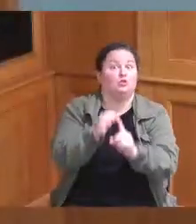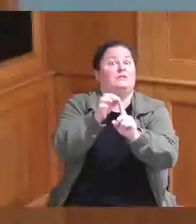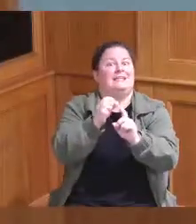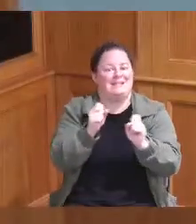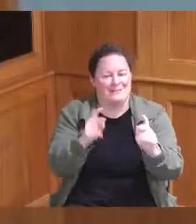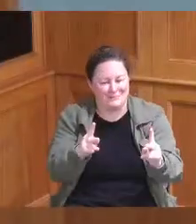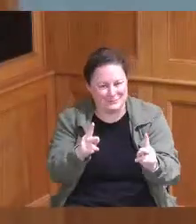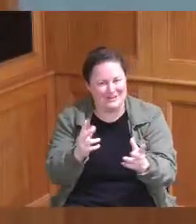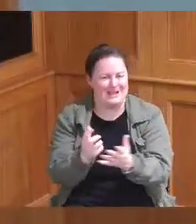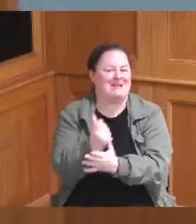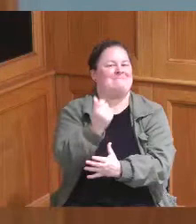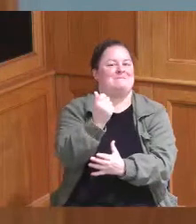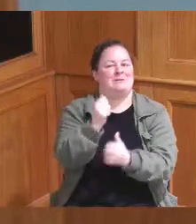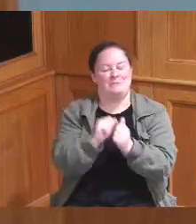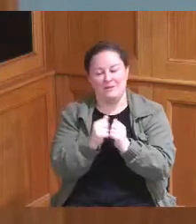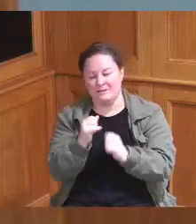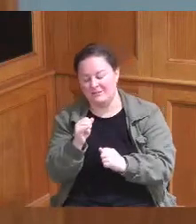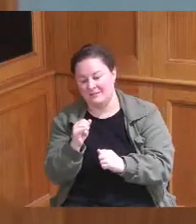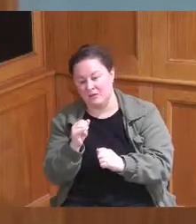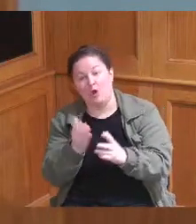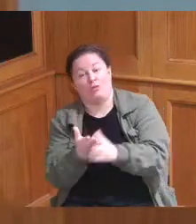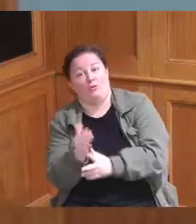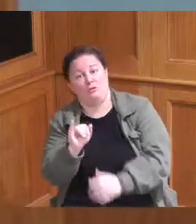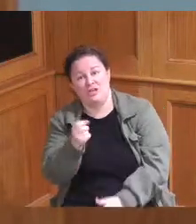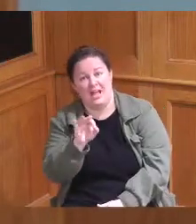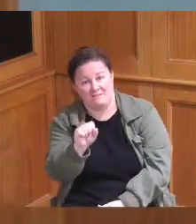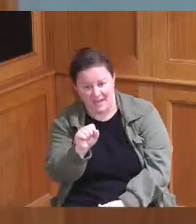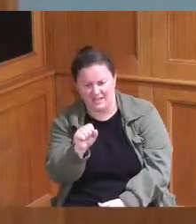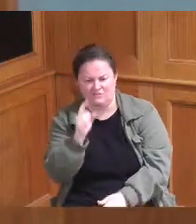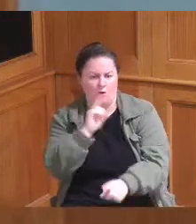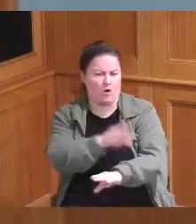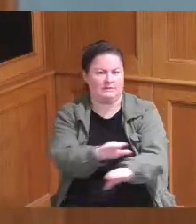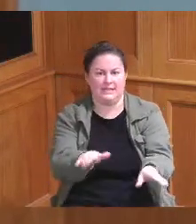Family Services to make sure that they have an opportunity to really experience the type of